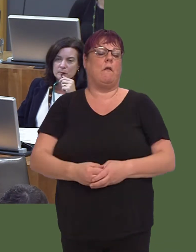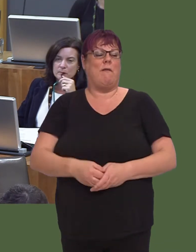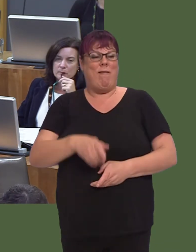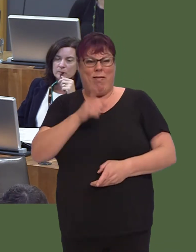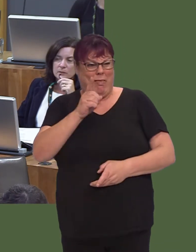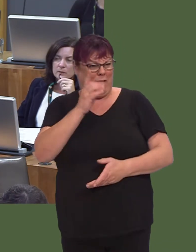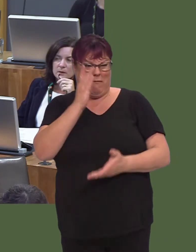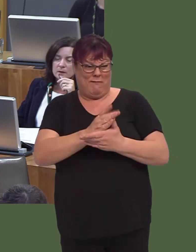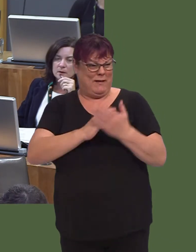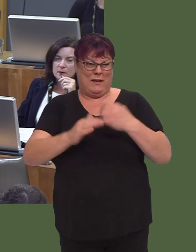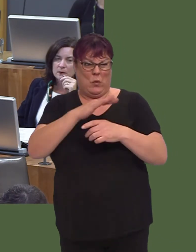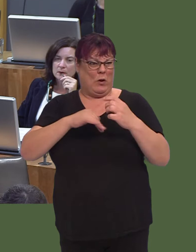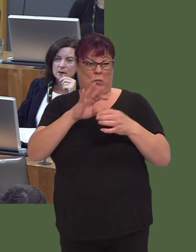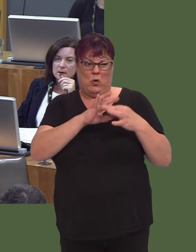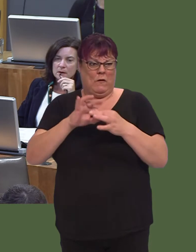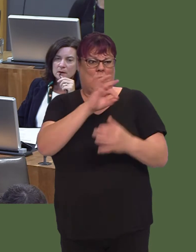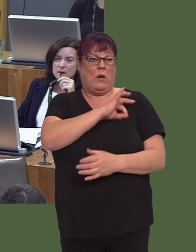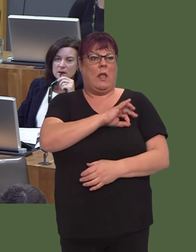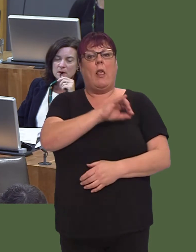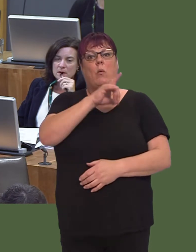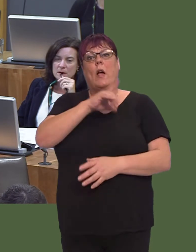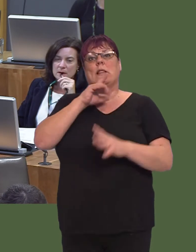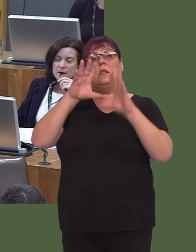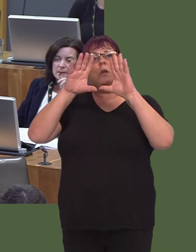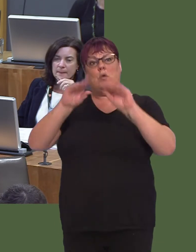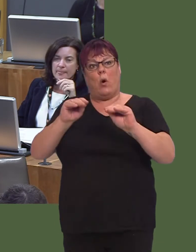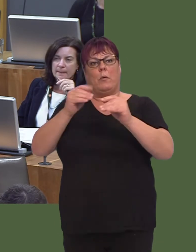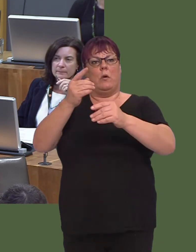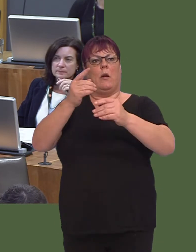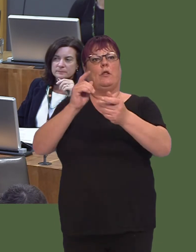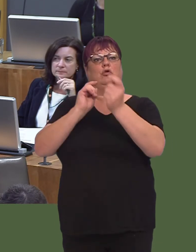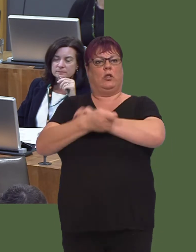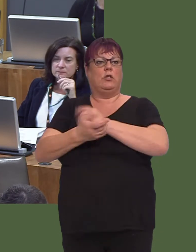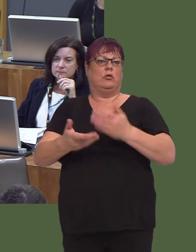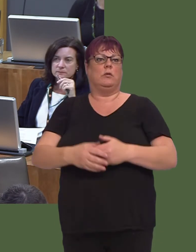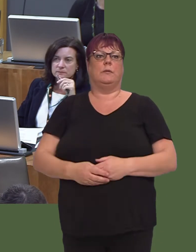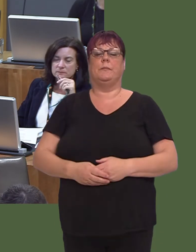That's the reality of the situation when it comes to universal credit, and that's why it has to be halted and reversed.